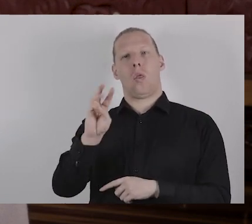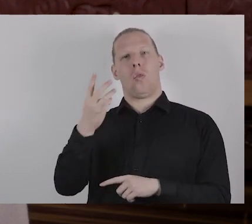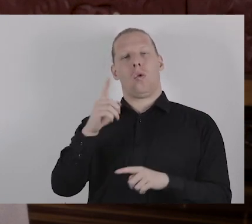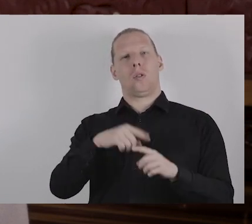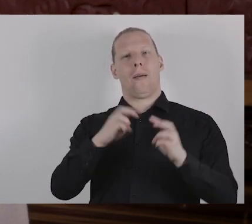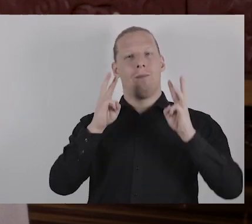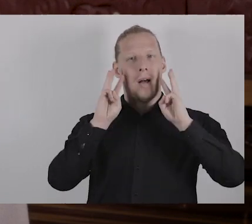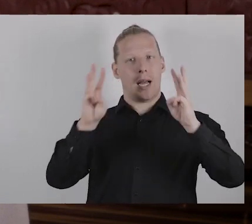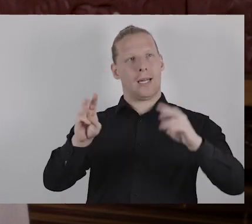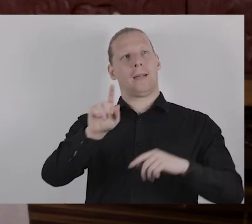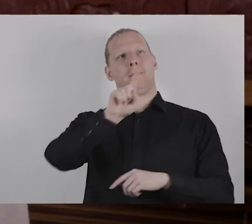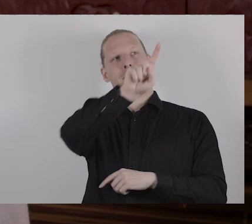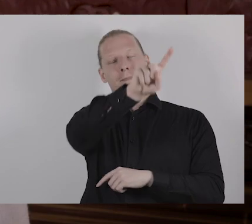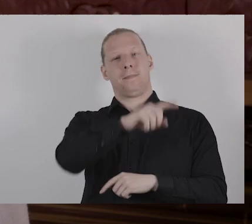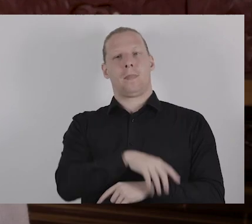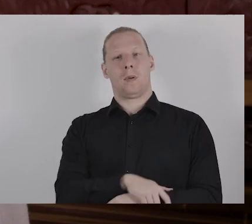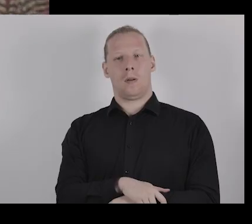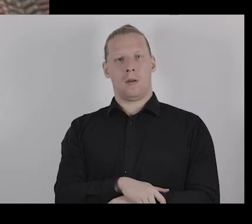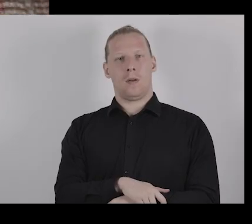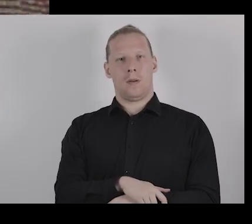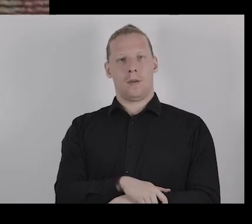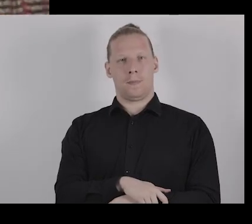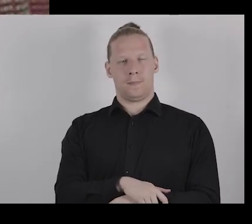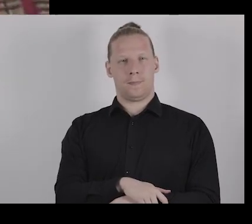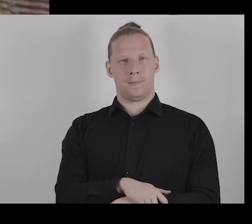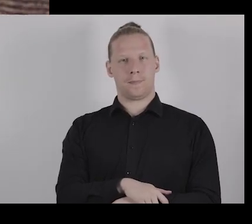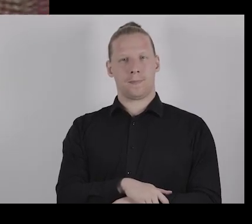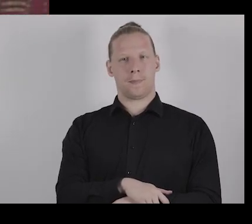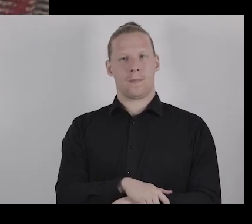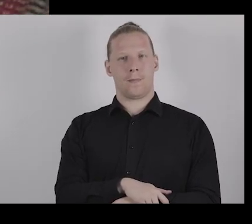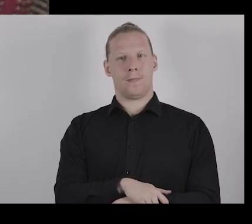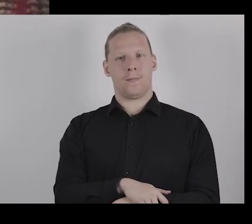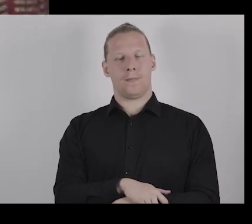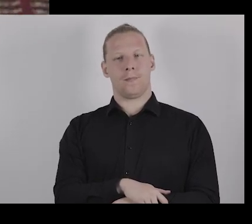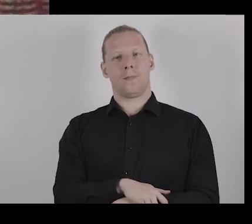And the third was in Whangārei.